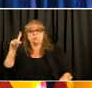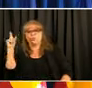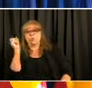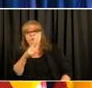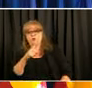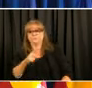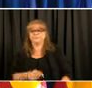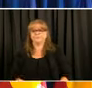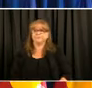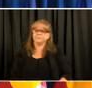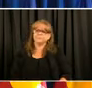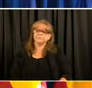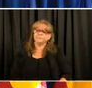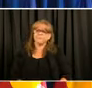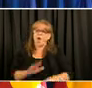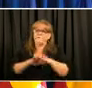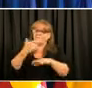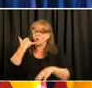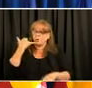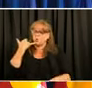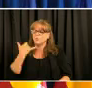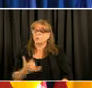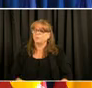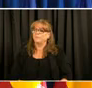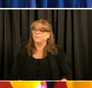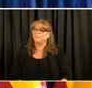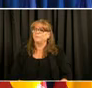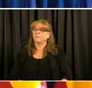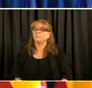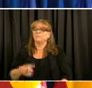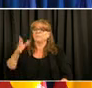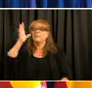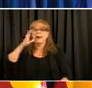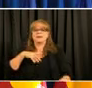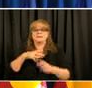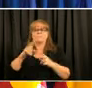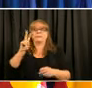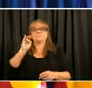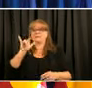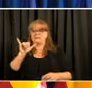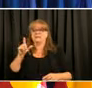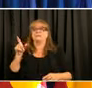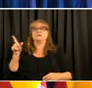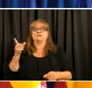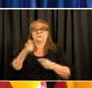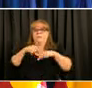hi governor this is vinnie dalton i at the bloomberg news in denver on covid um our police